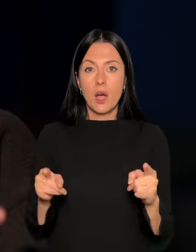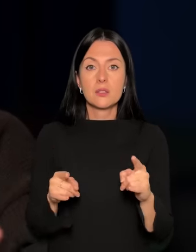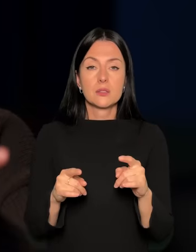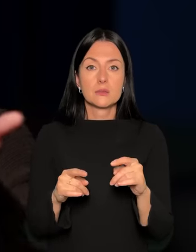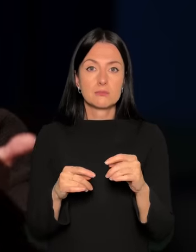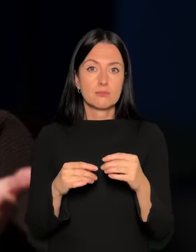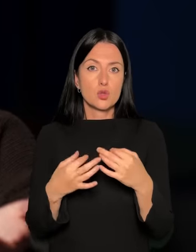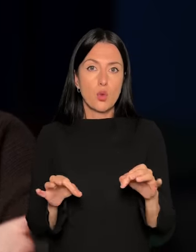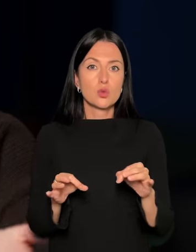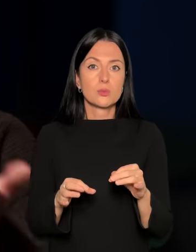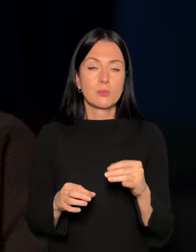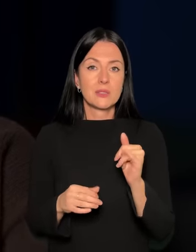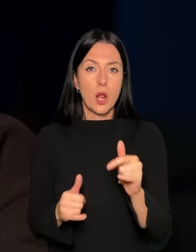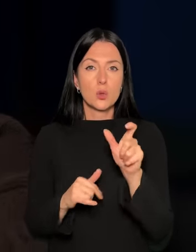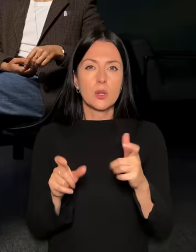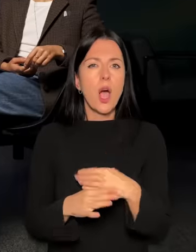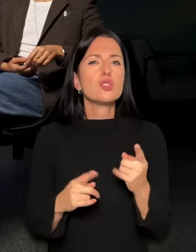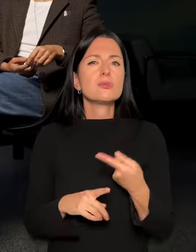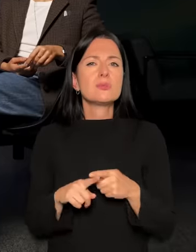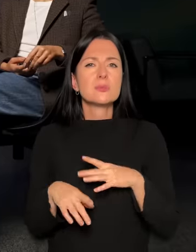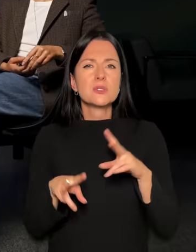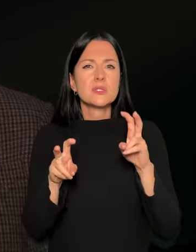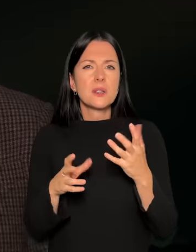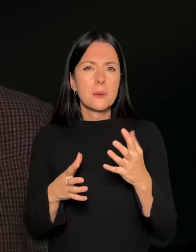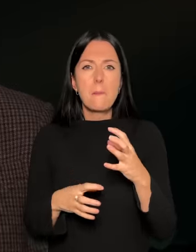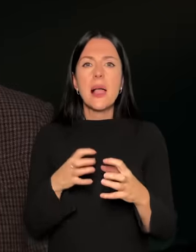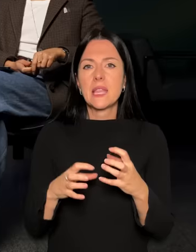with accessibility for people with disabilities opened in Kyiv. What was the name of that cinema? "Planeta Kino."